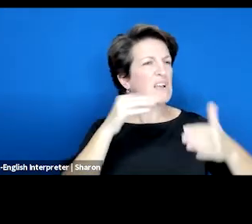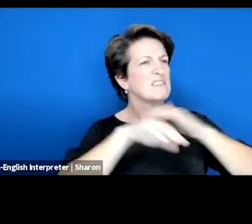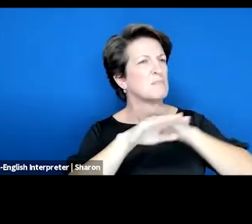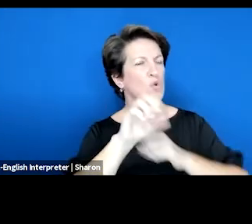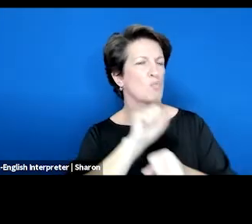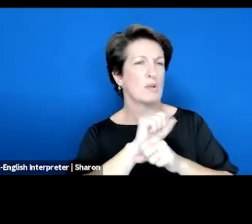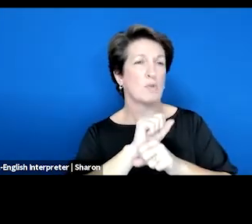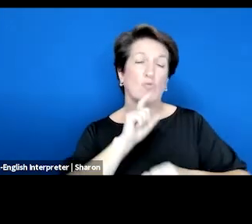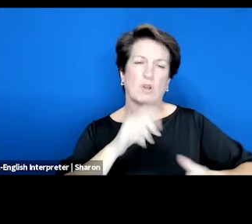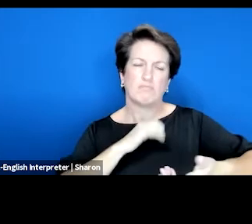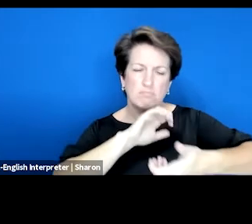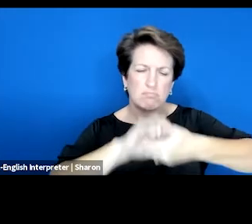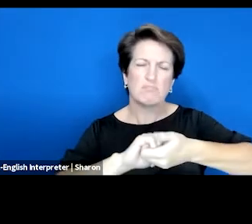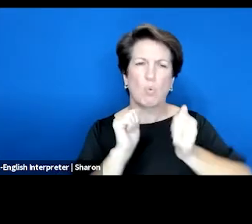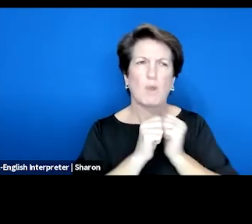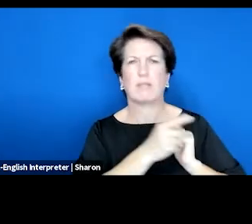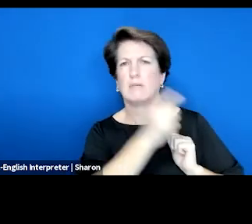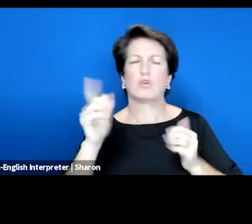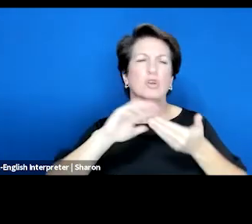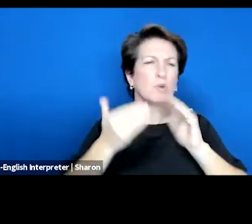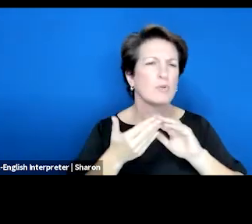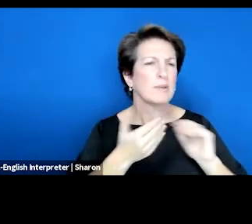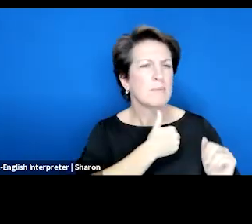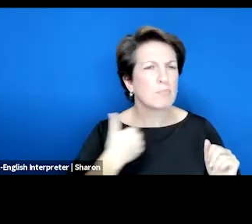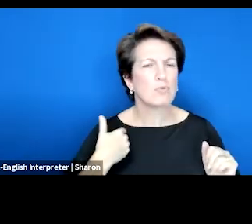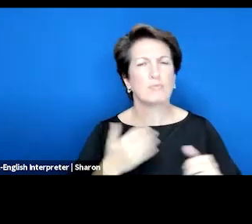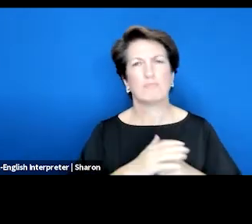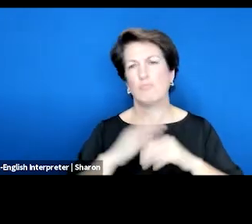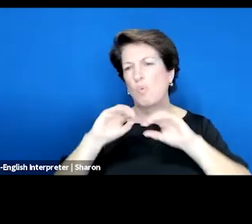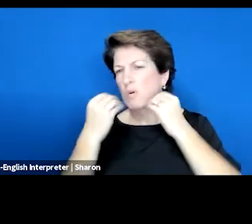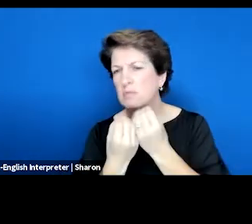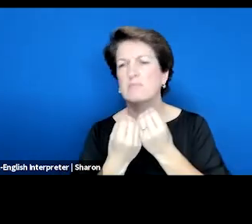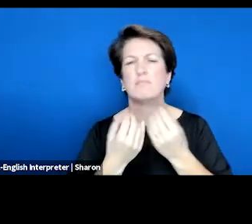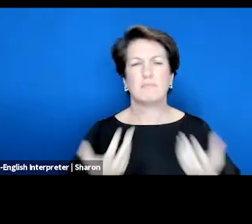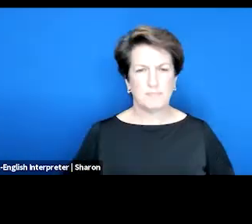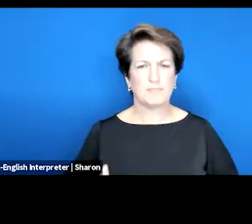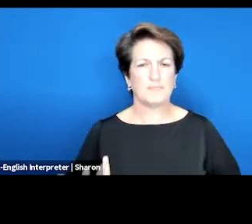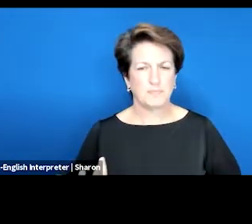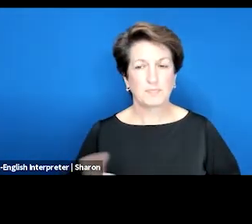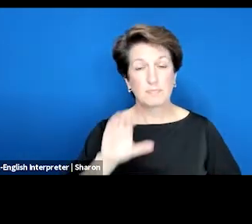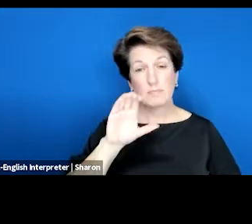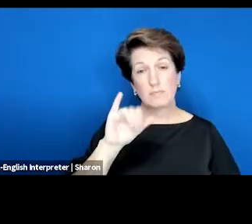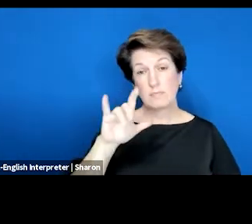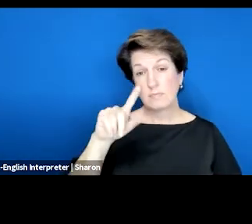woman with long, dark hair. I always put on fancy red lipstick for any of these web based engagements.